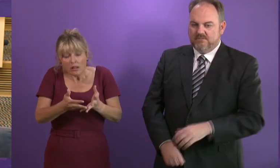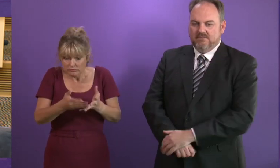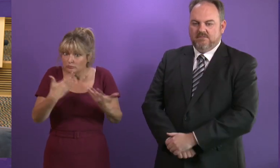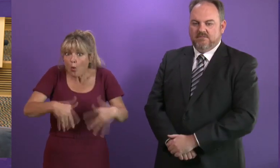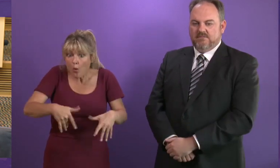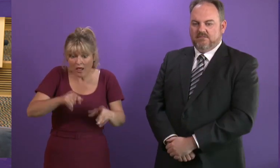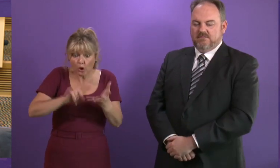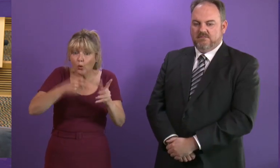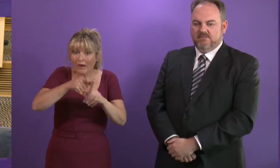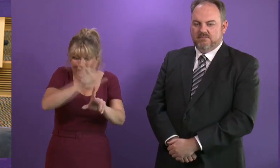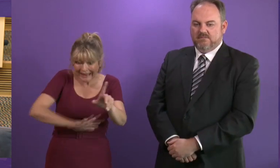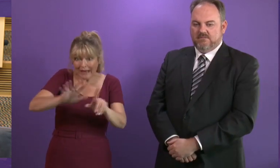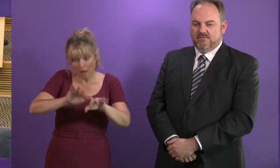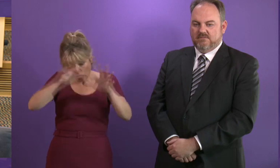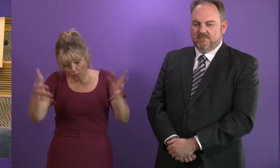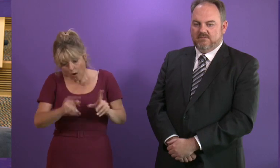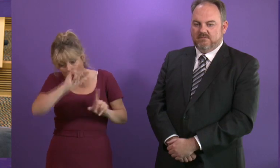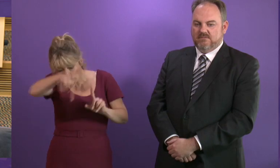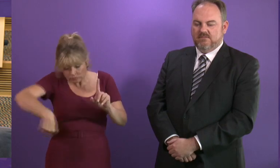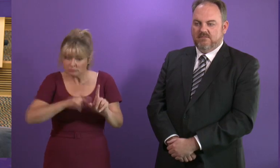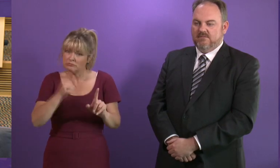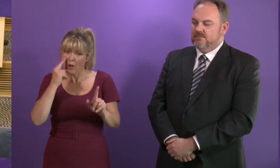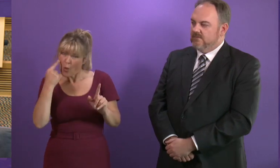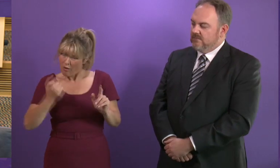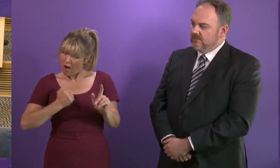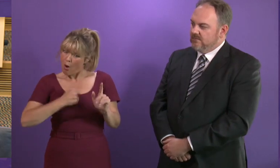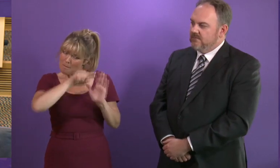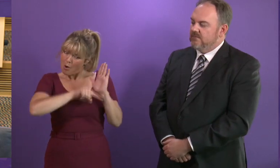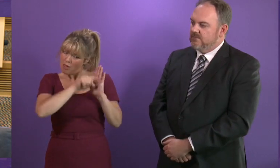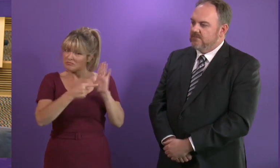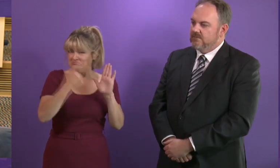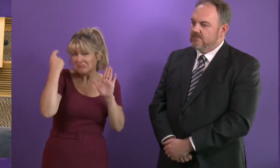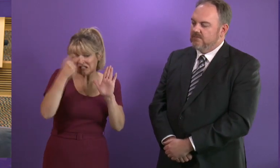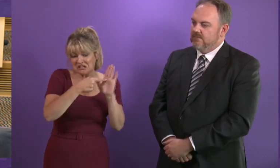the UK but the world to look at the policy and consider implementing it in their countries. Government Business (Use of Private or Party Email Address)